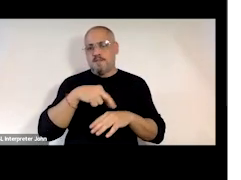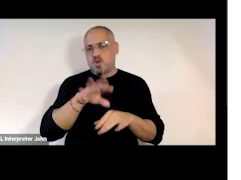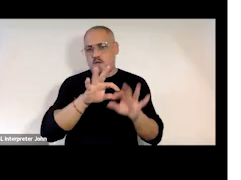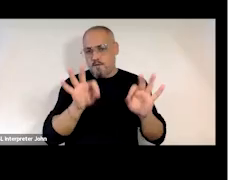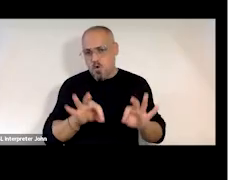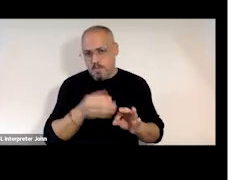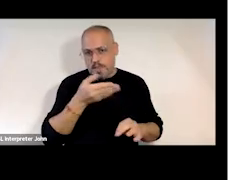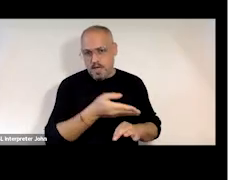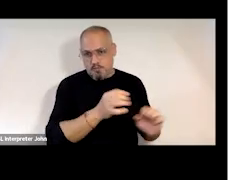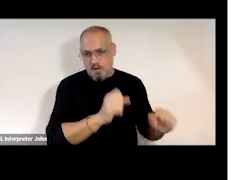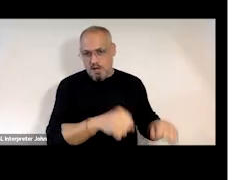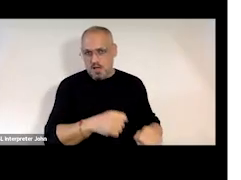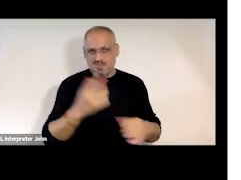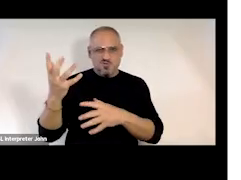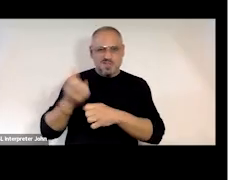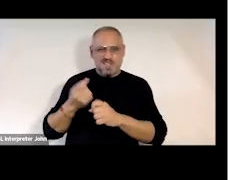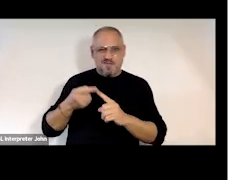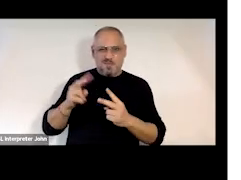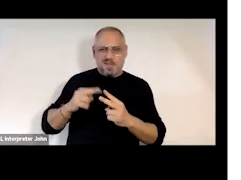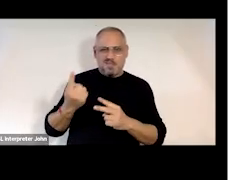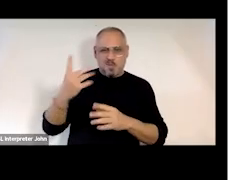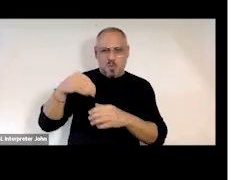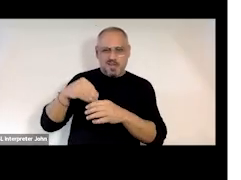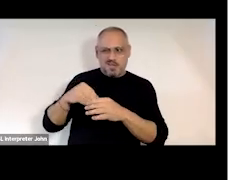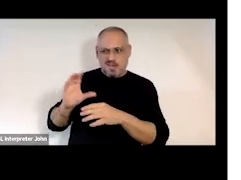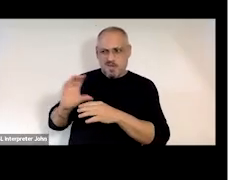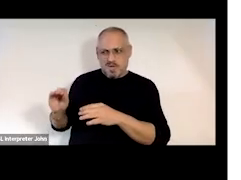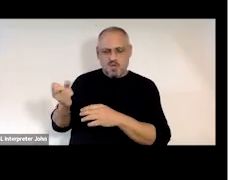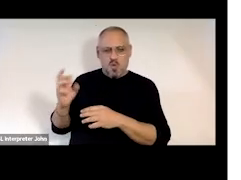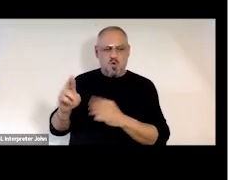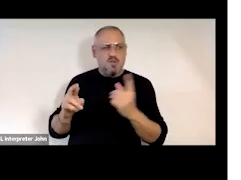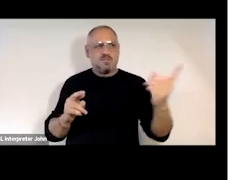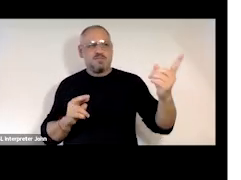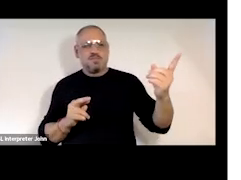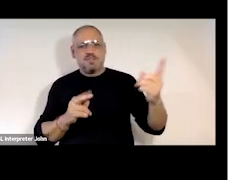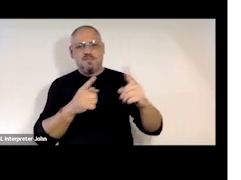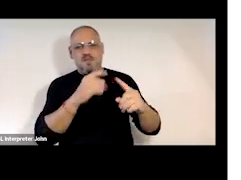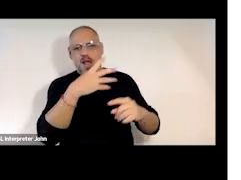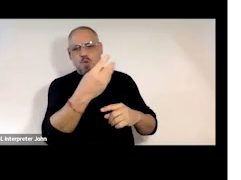in there that you received from either someone internally at your agency or from an outside agency,